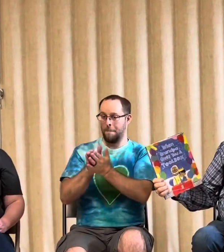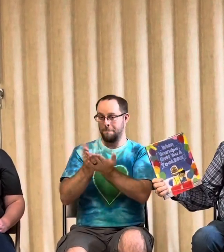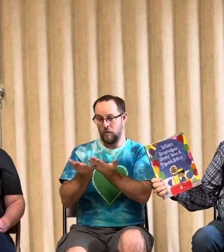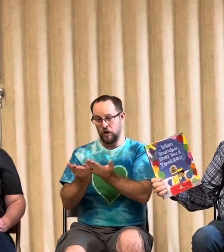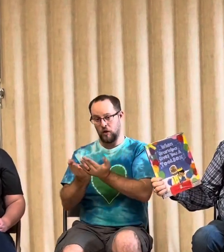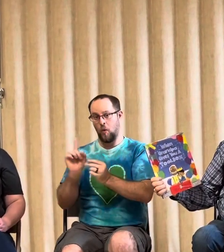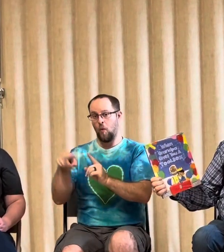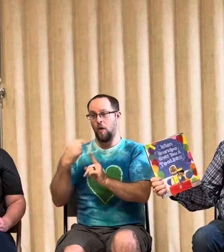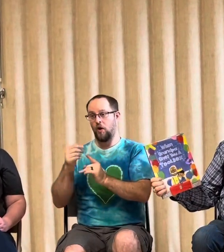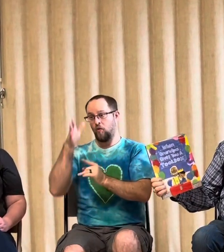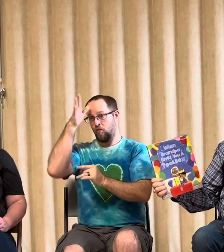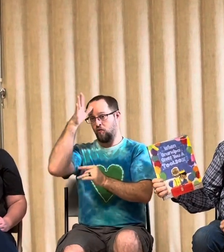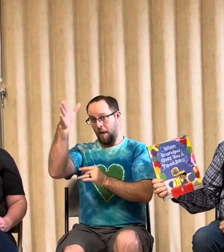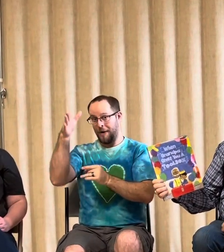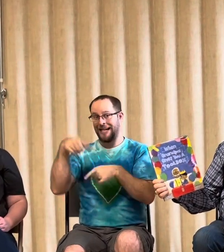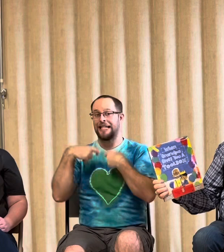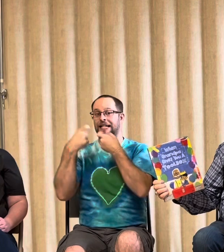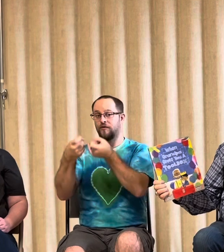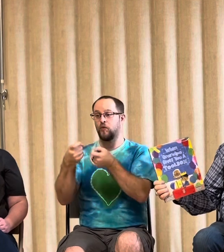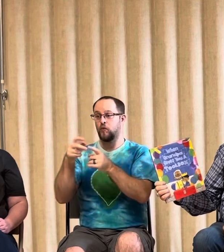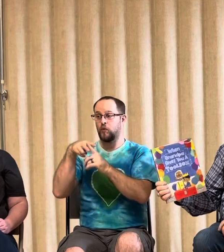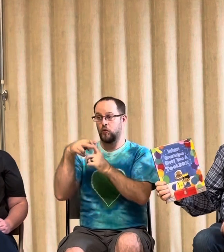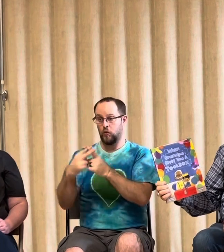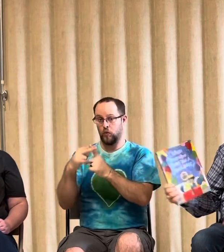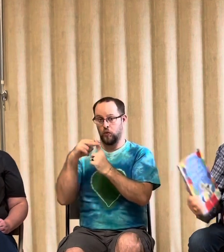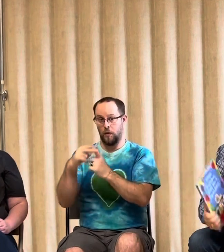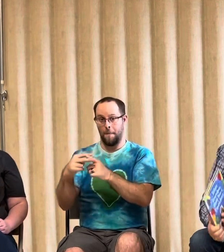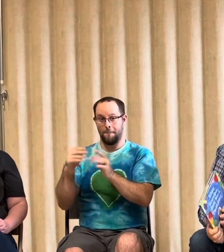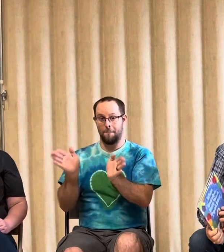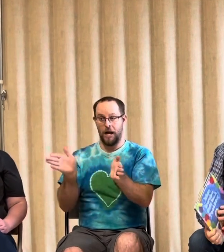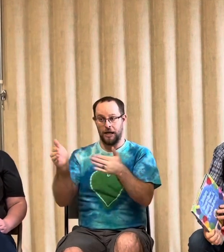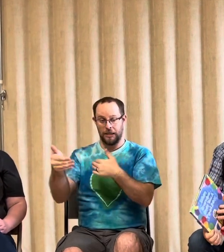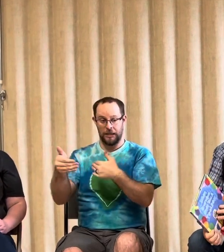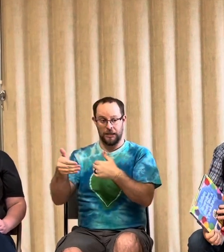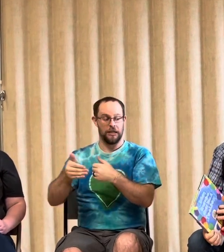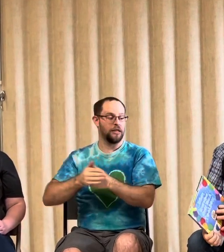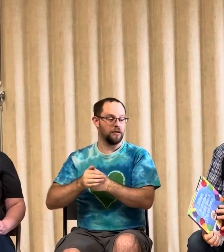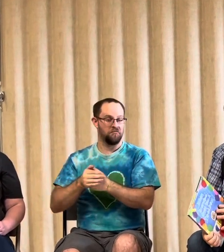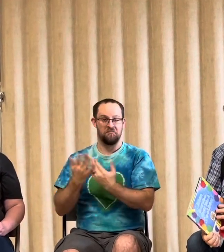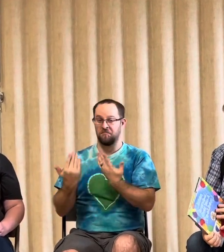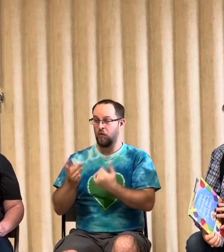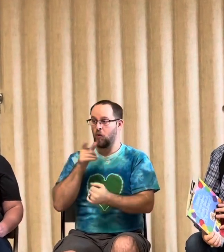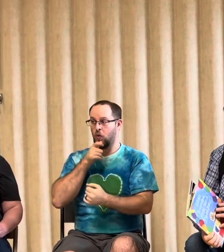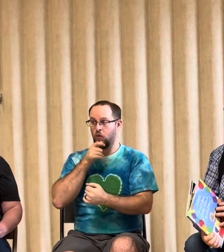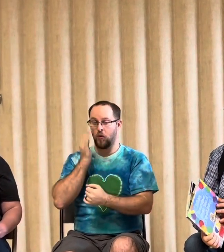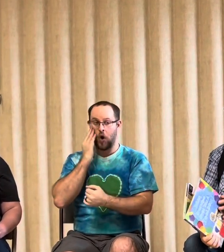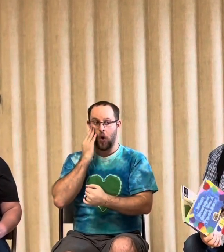"When Grandpa Gives You a Toolbox." Does anybody know what a toolbox is?